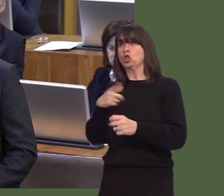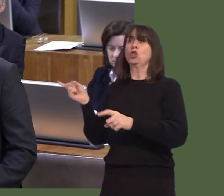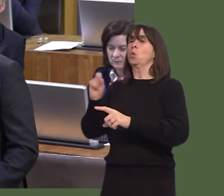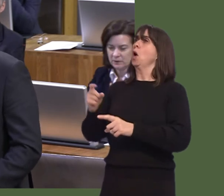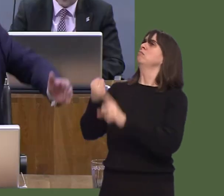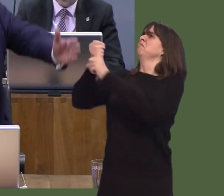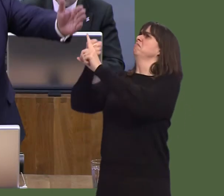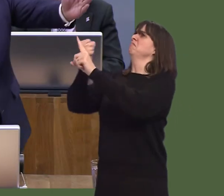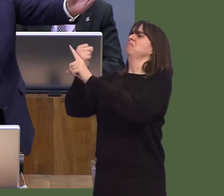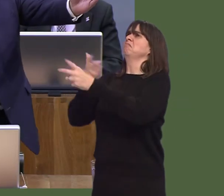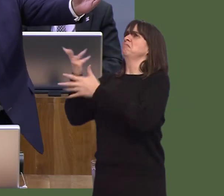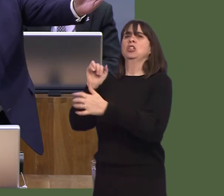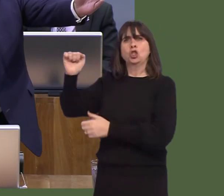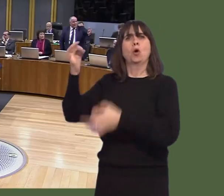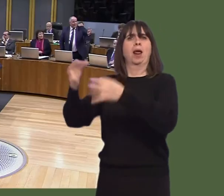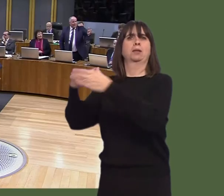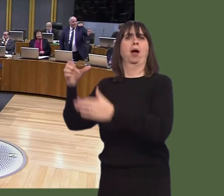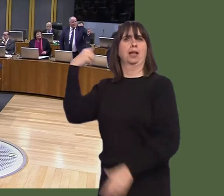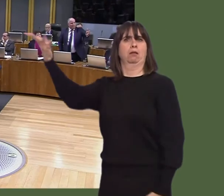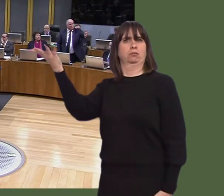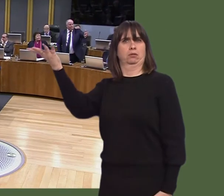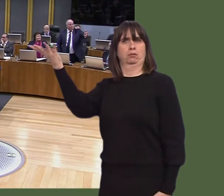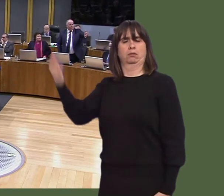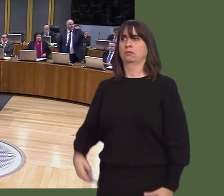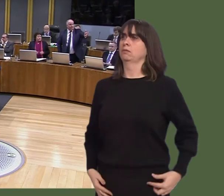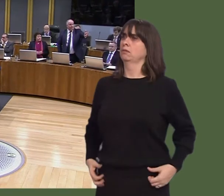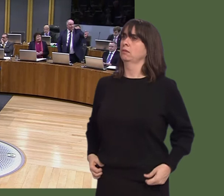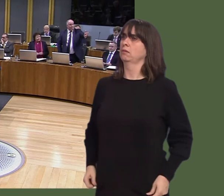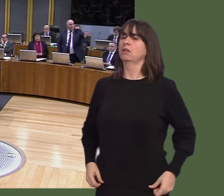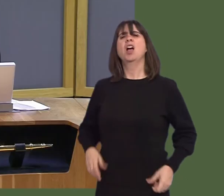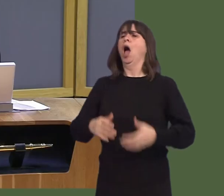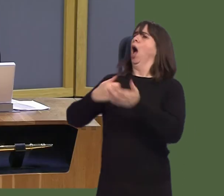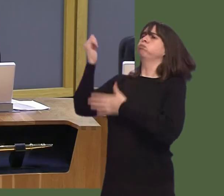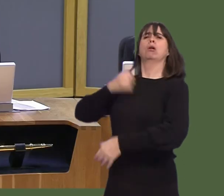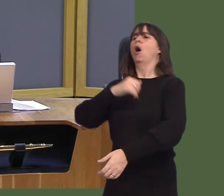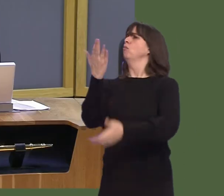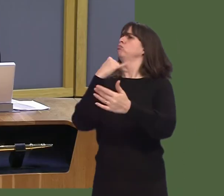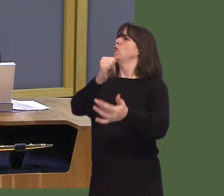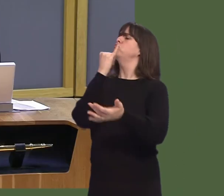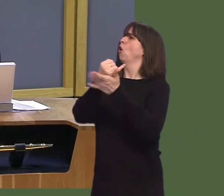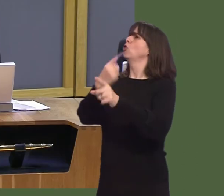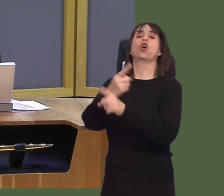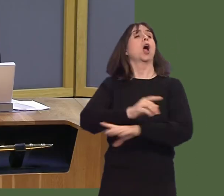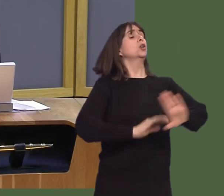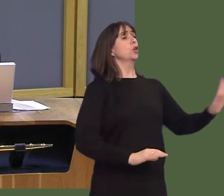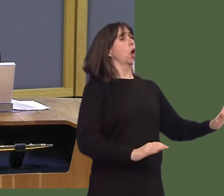Since 2010, the NHS has cut the number of beds in Wales by 18 per cent, but in Betsi